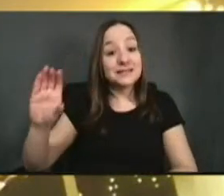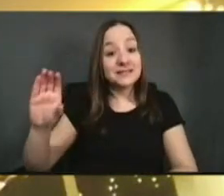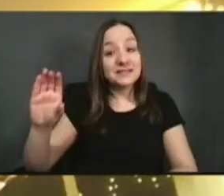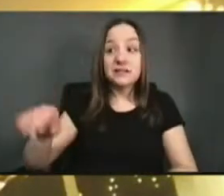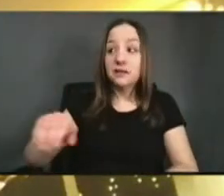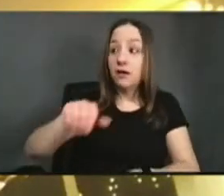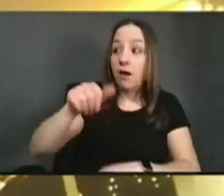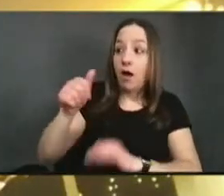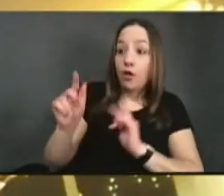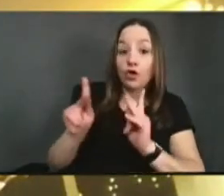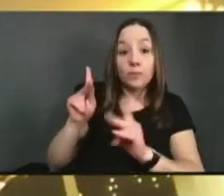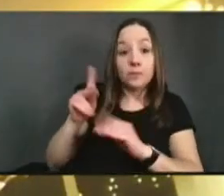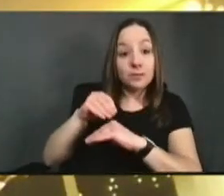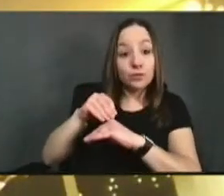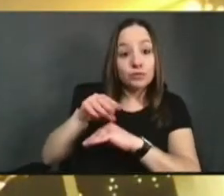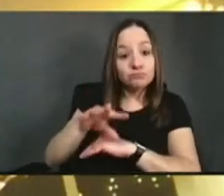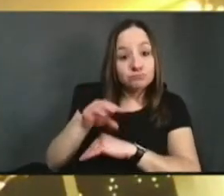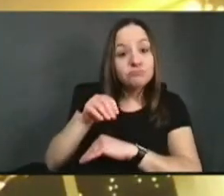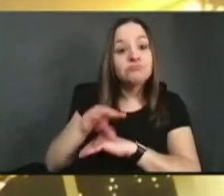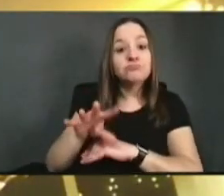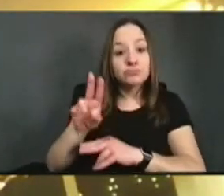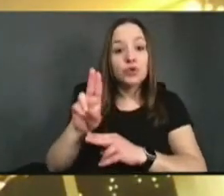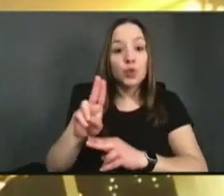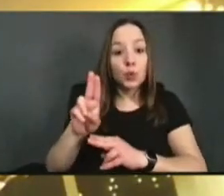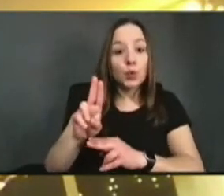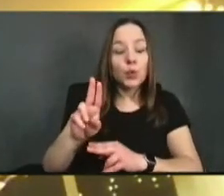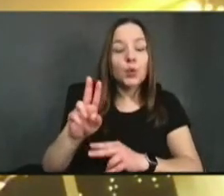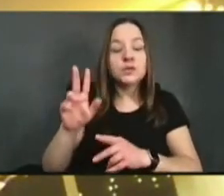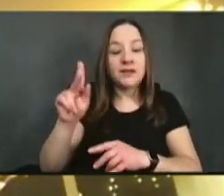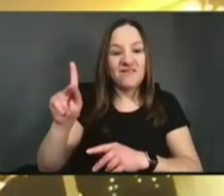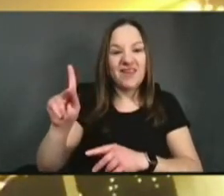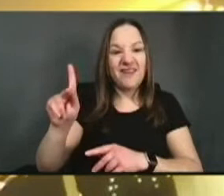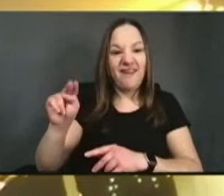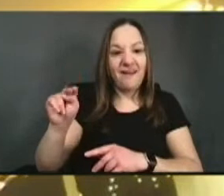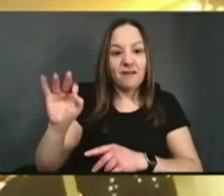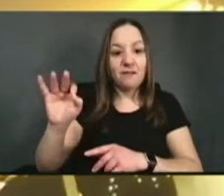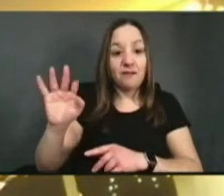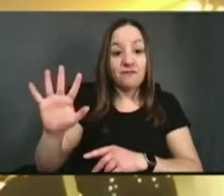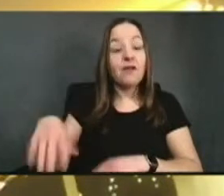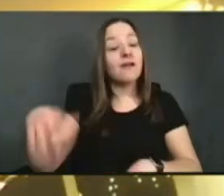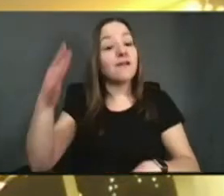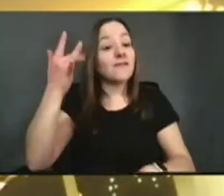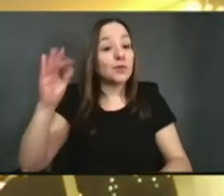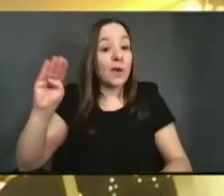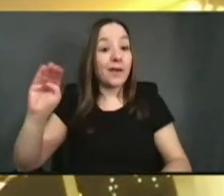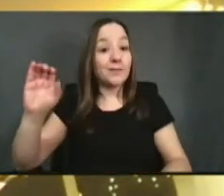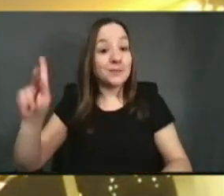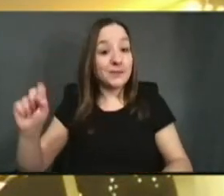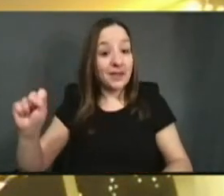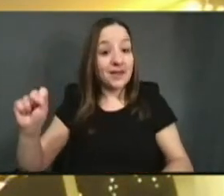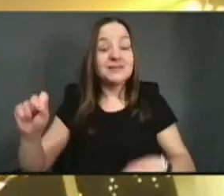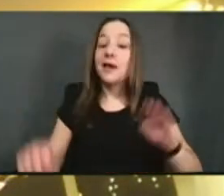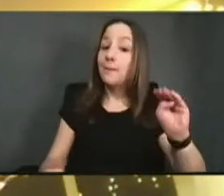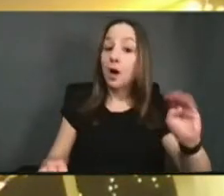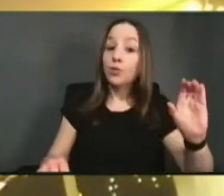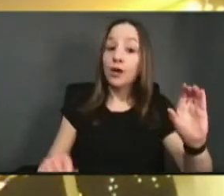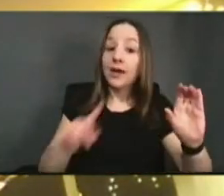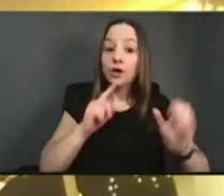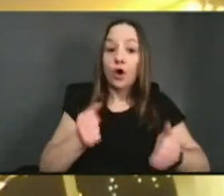that's the reason why the CDC and others are really strongly encouraging The use of this and